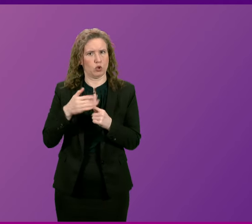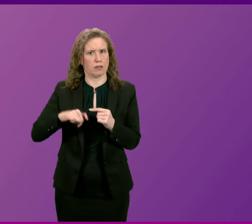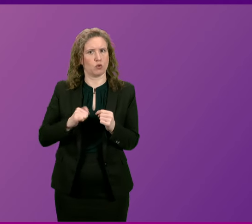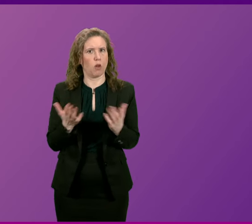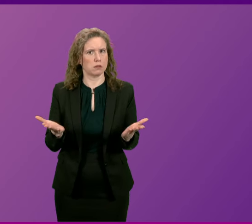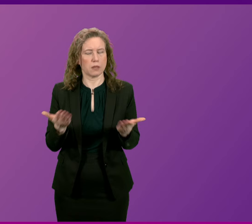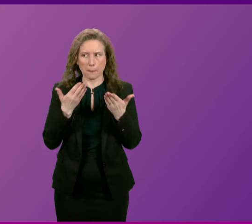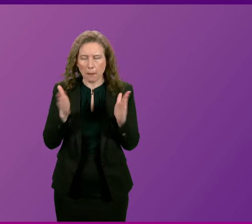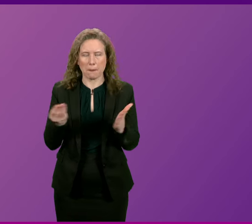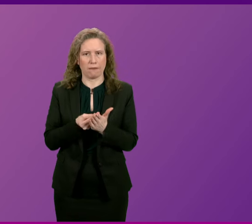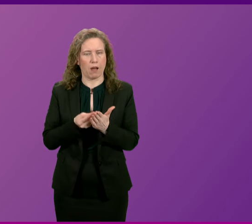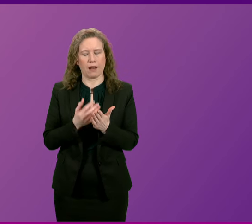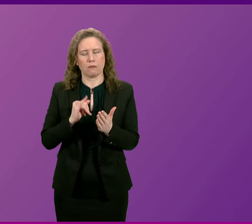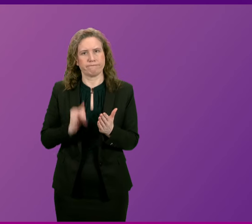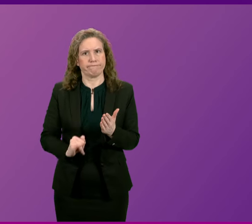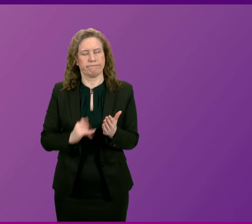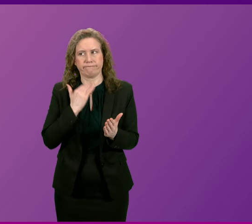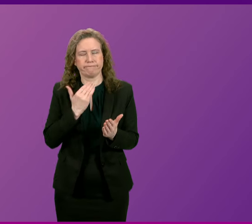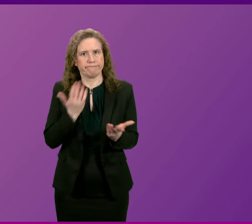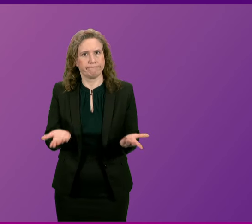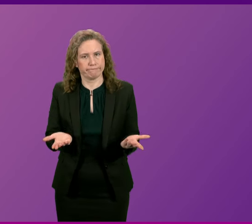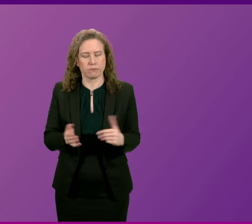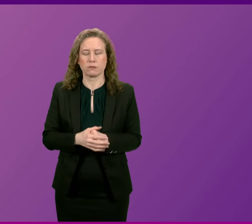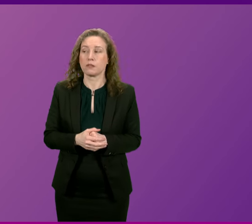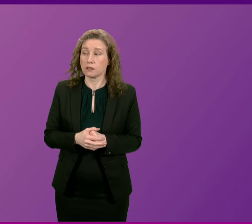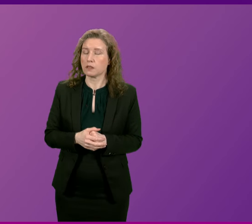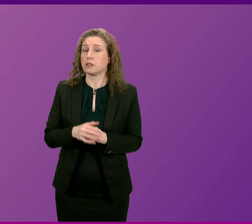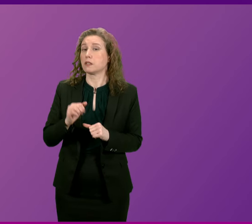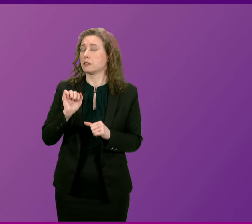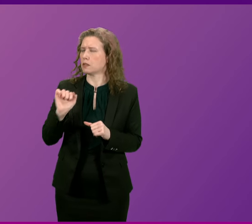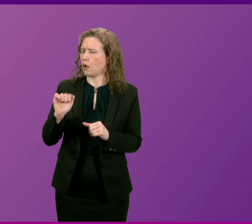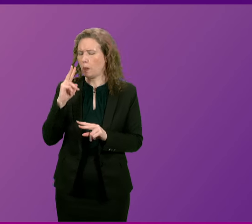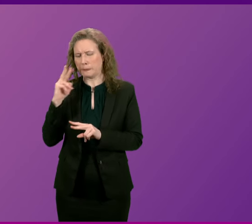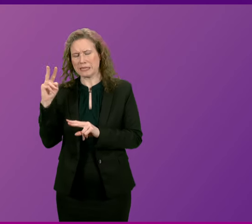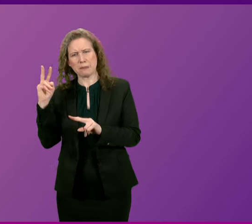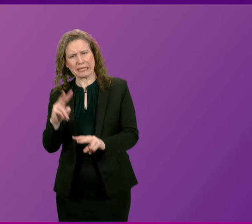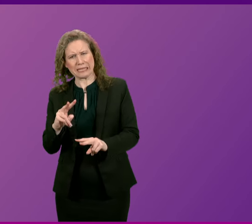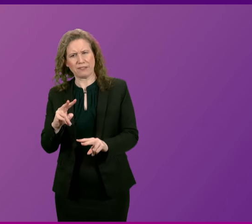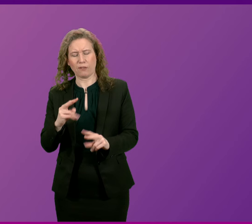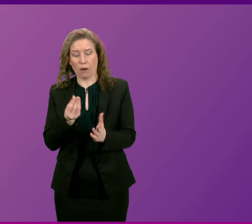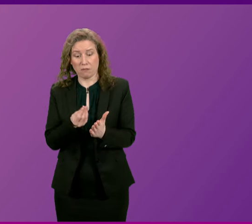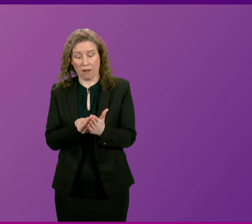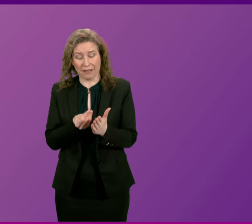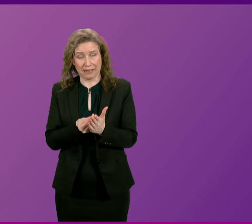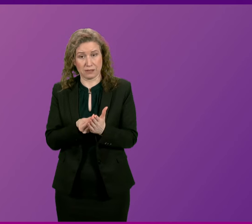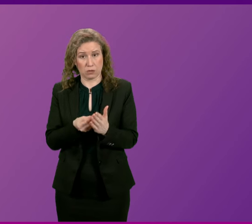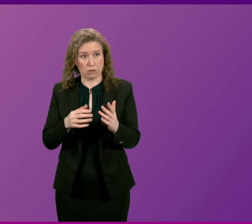public finances. The perspective on the public finances has deteriorated because